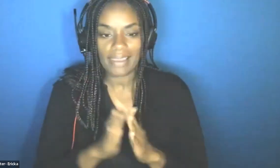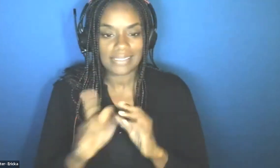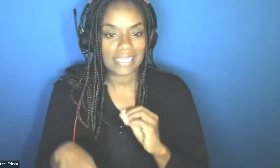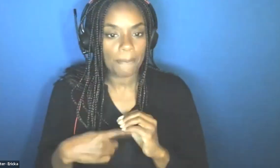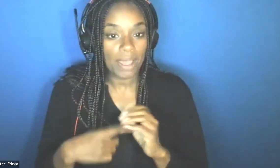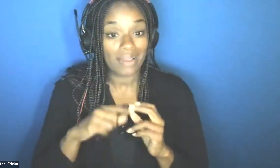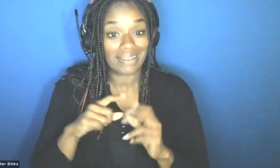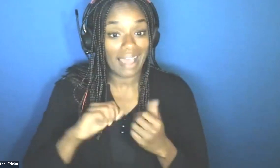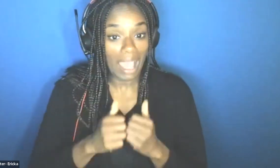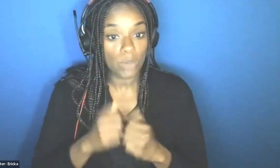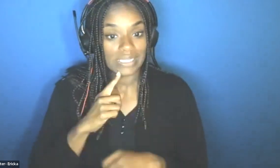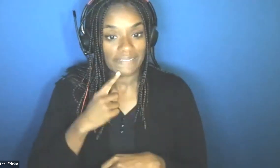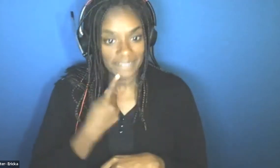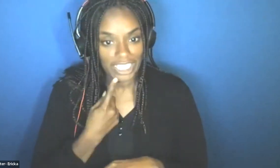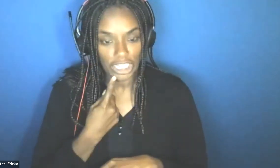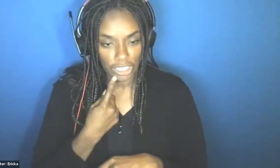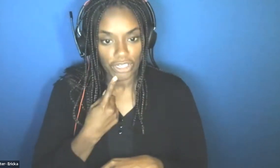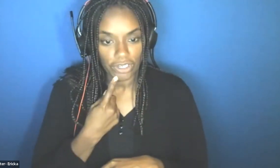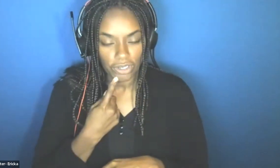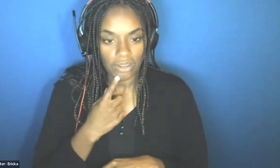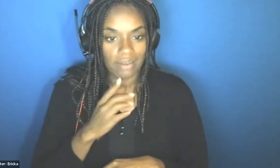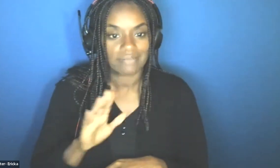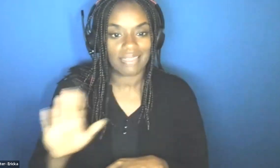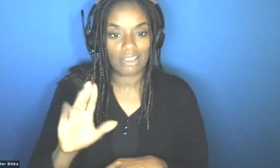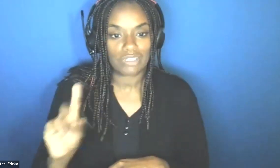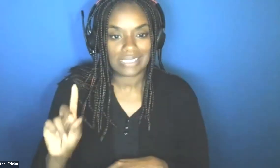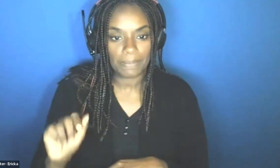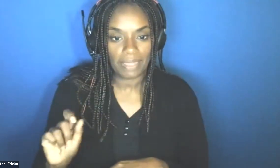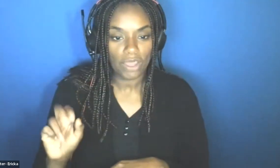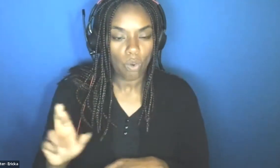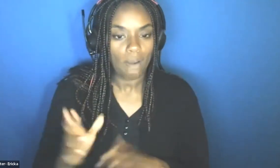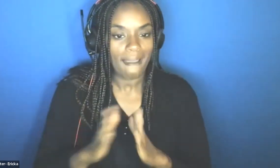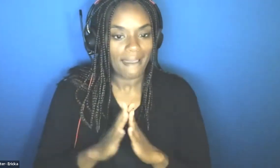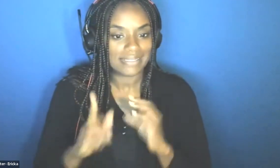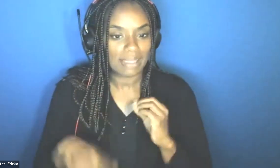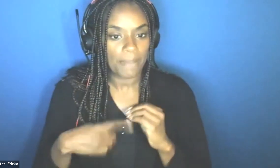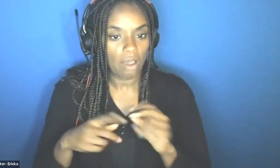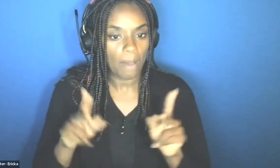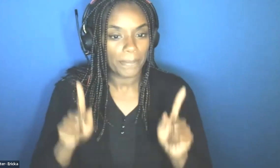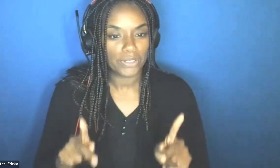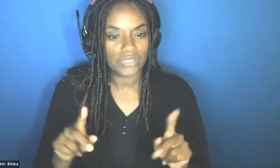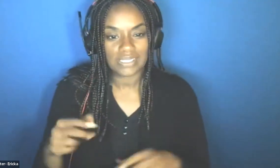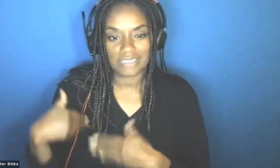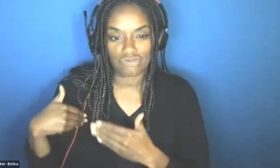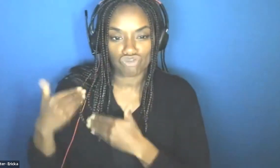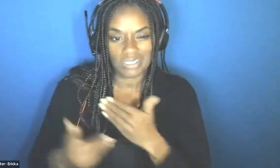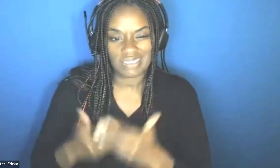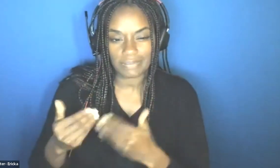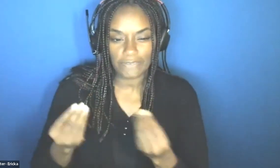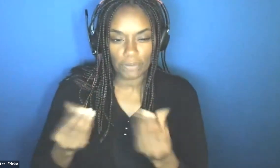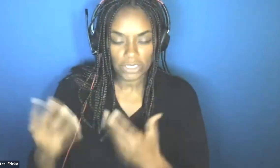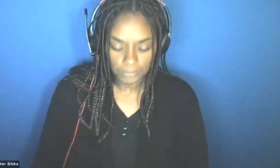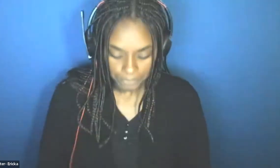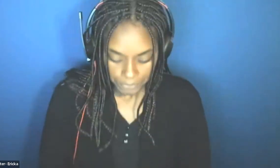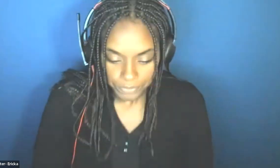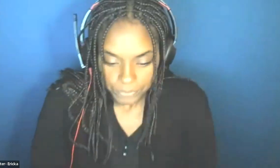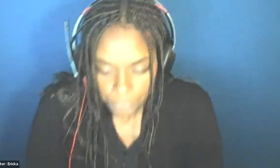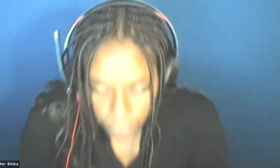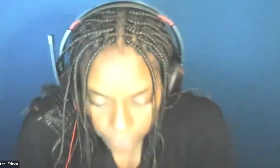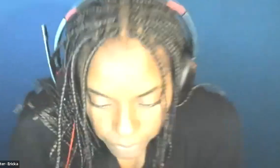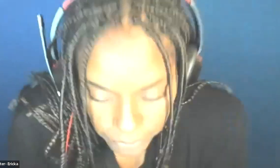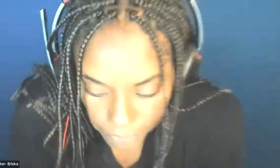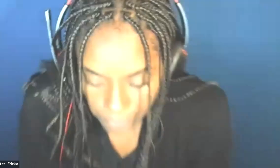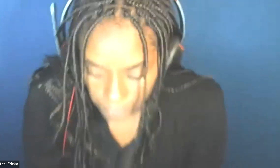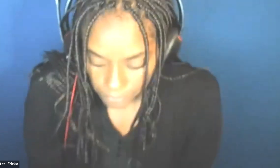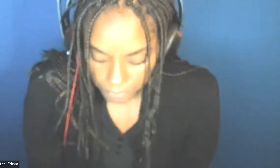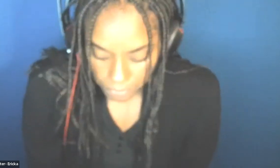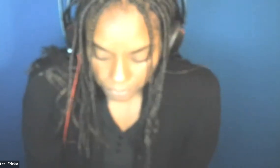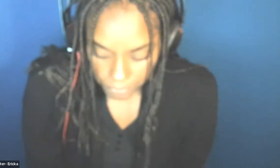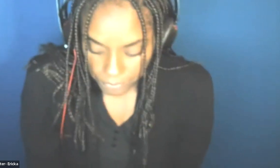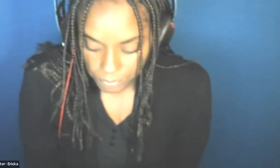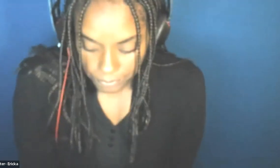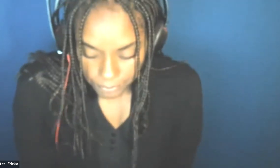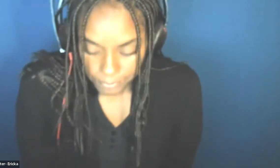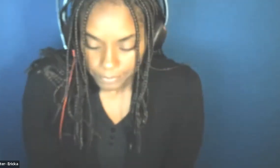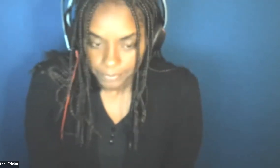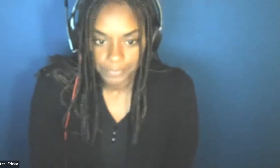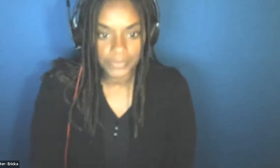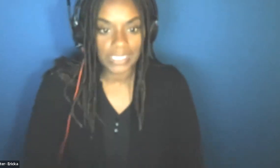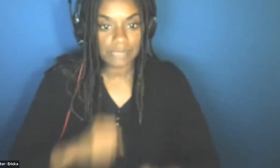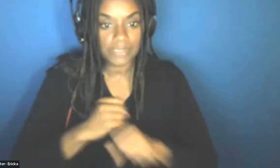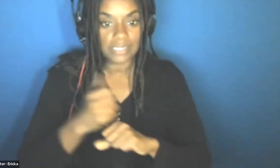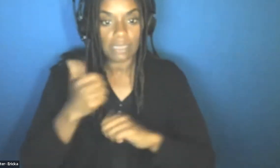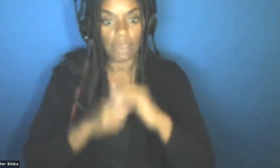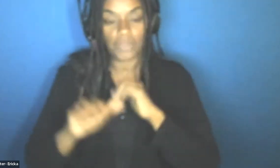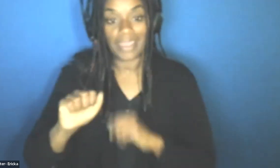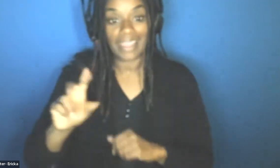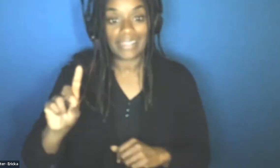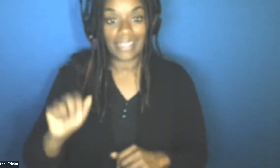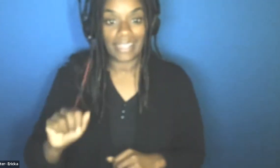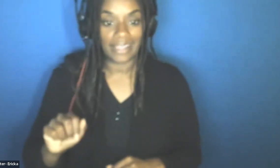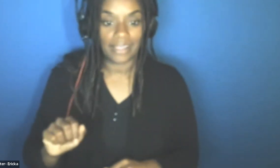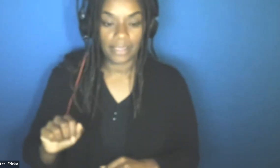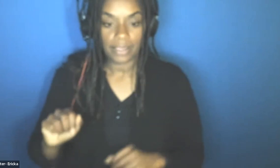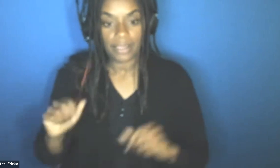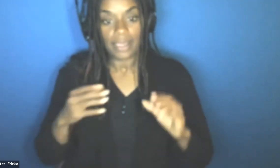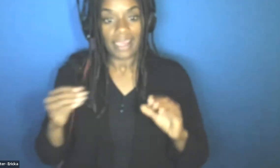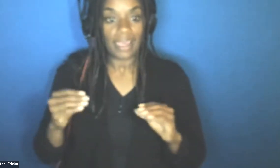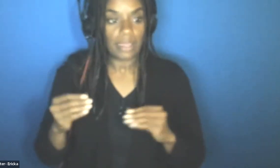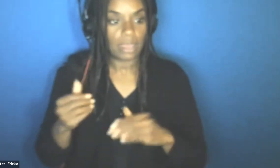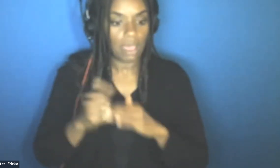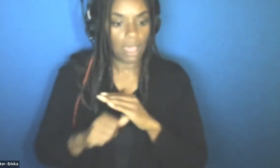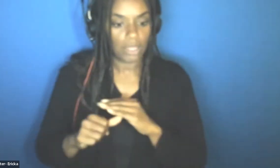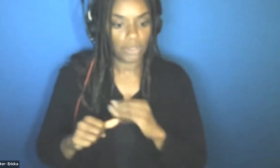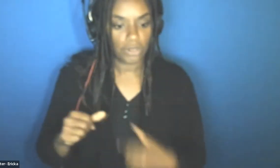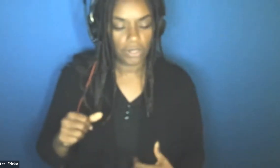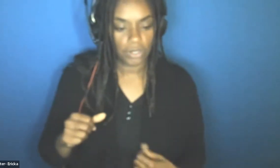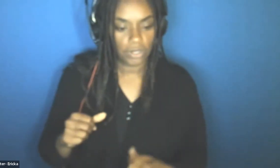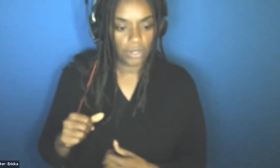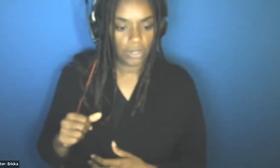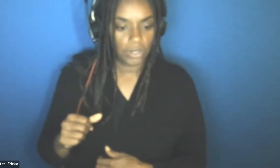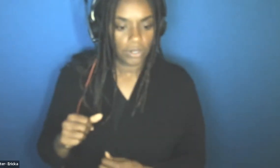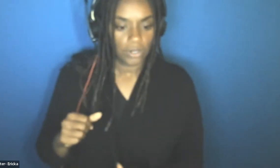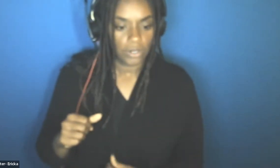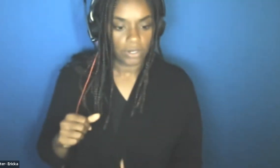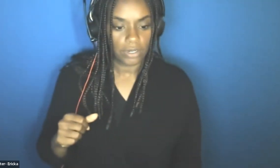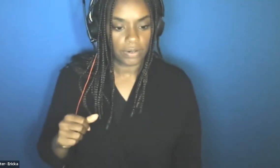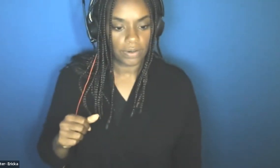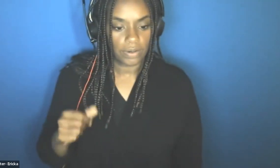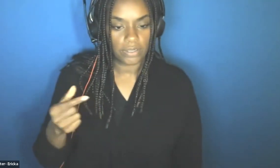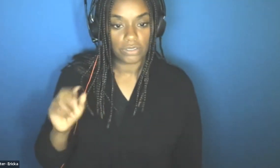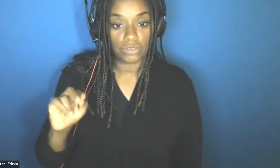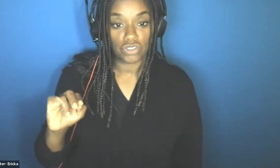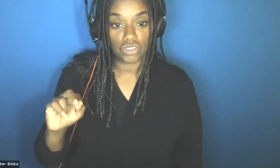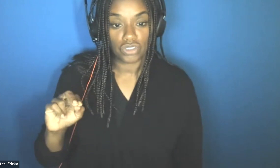Remember that 2000 of care that -- duty of care that employers have.